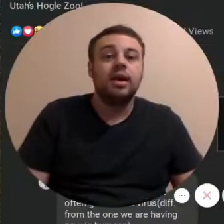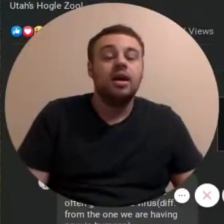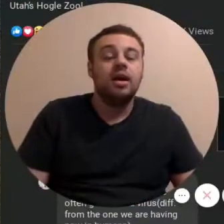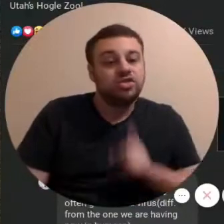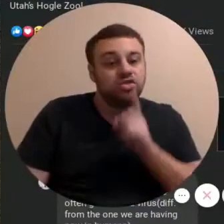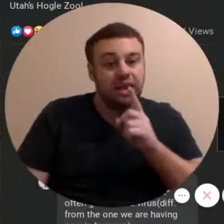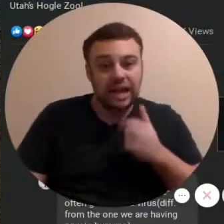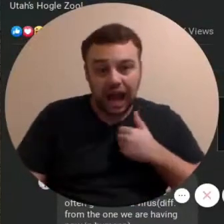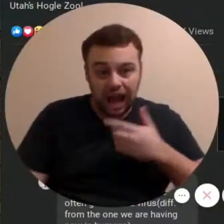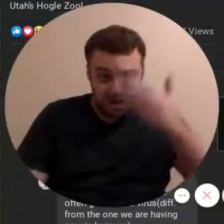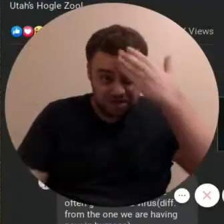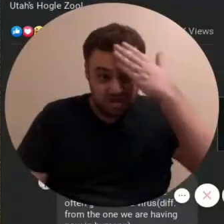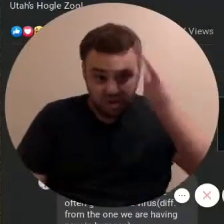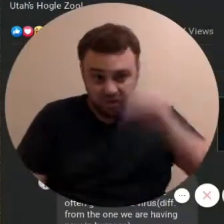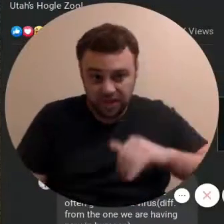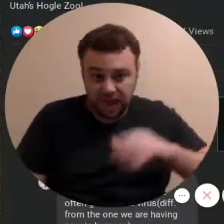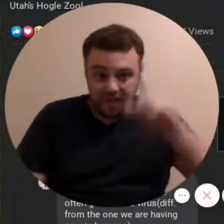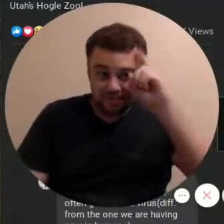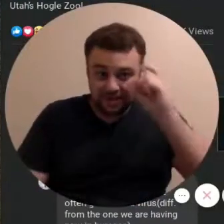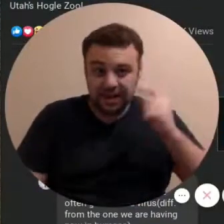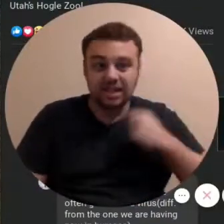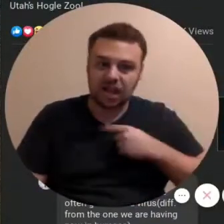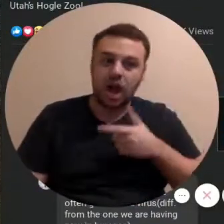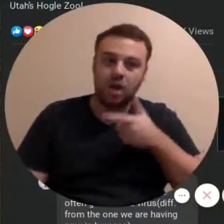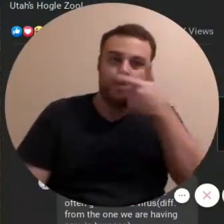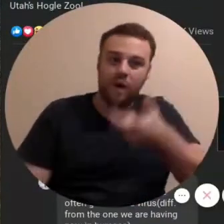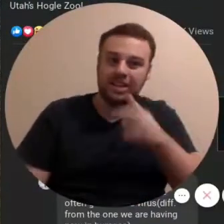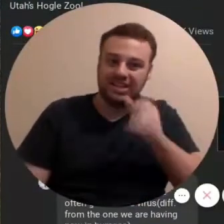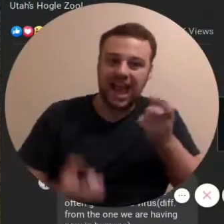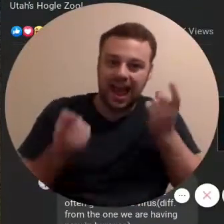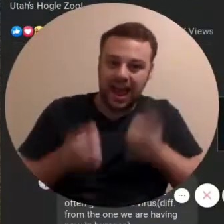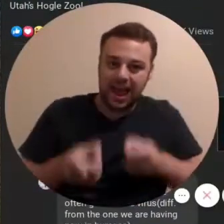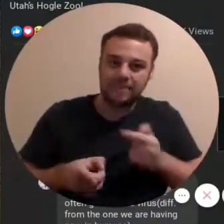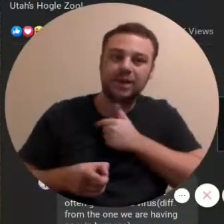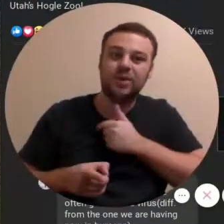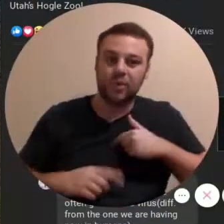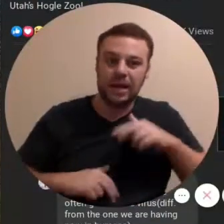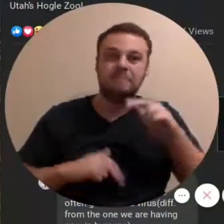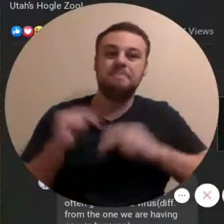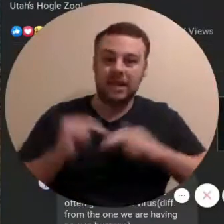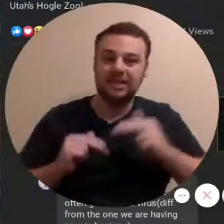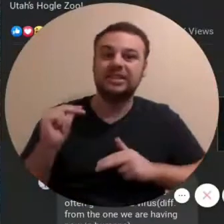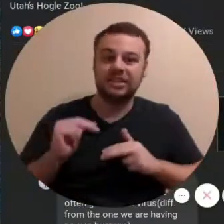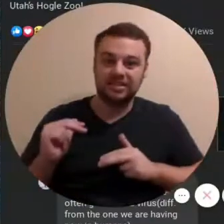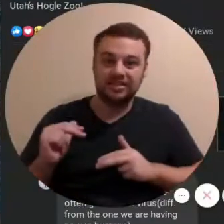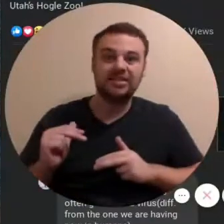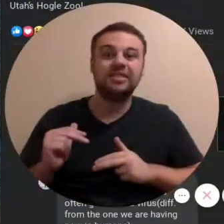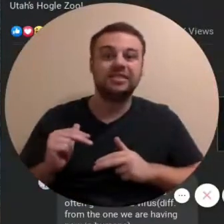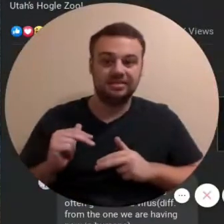it happen. There were a number of modifications made. Gwen: And I check their perimeter every single day.